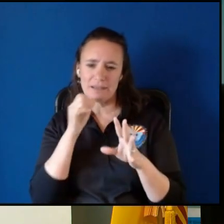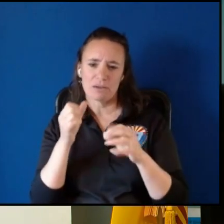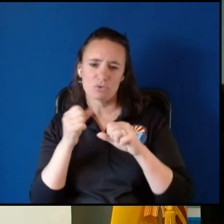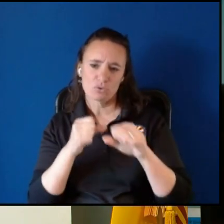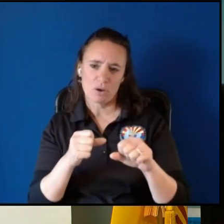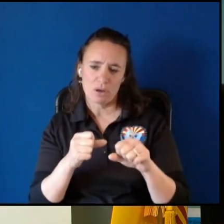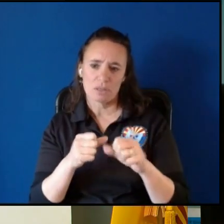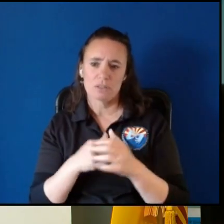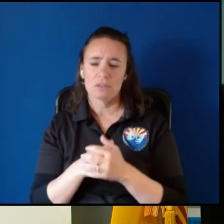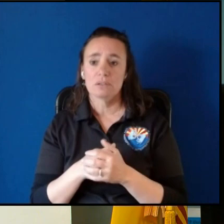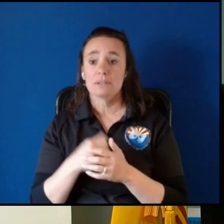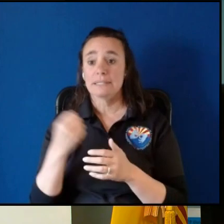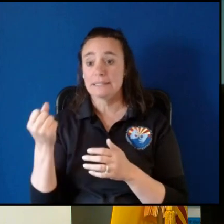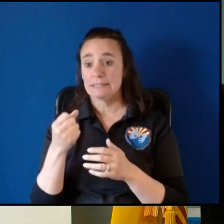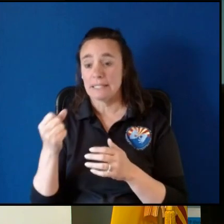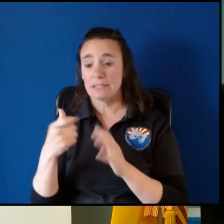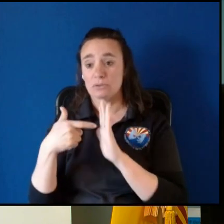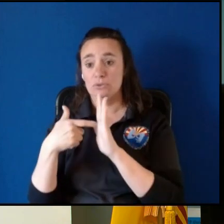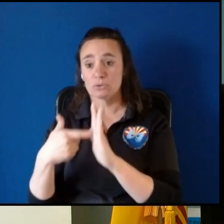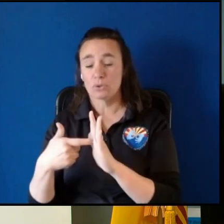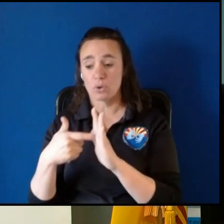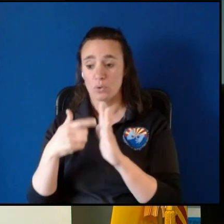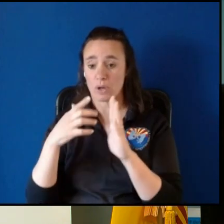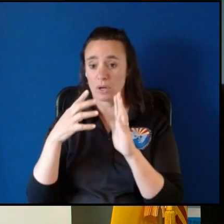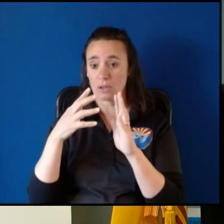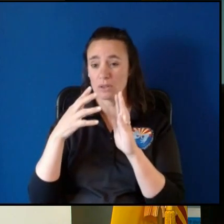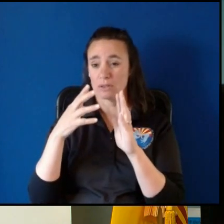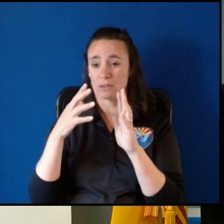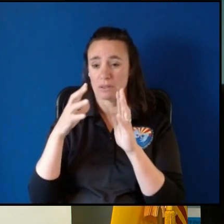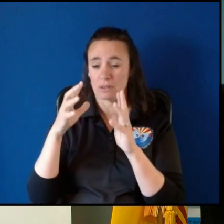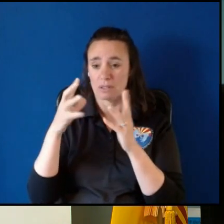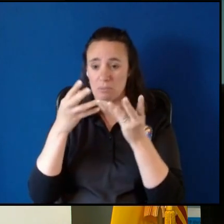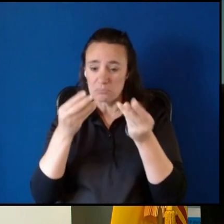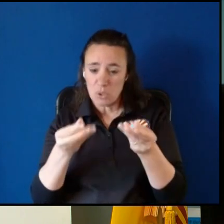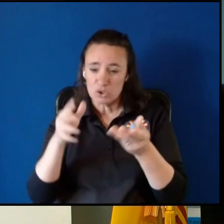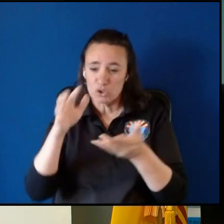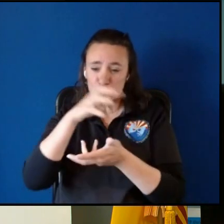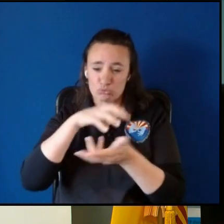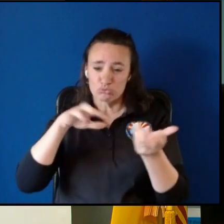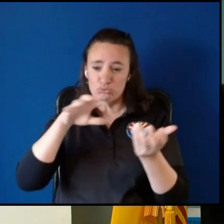for Saturday where the moisture moves off to the east and we get back into dry conditions. You can see that here on the chart.